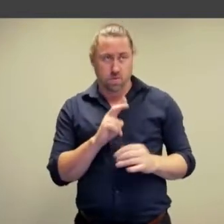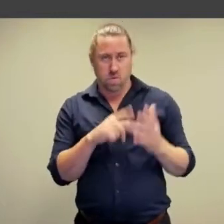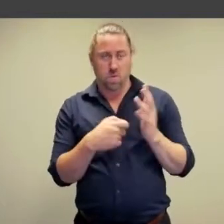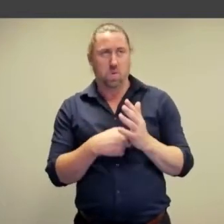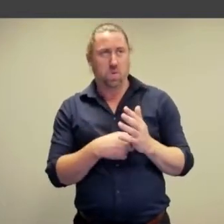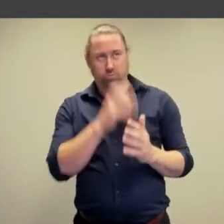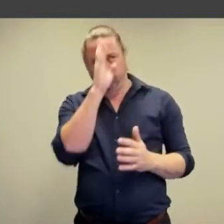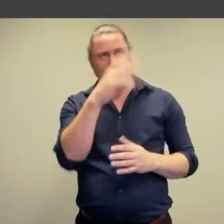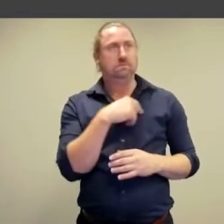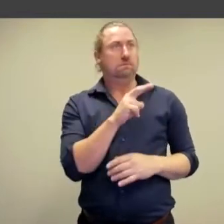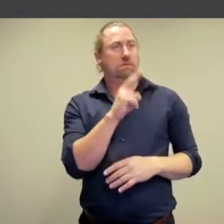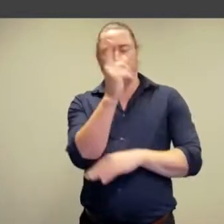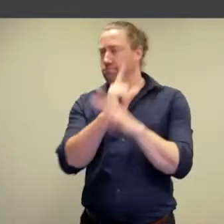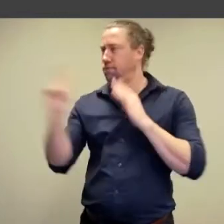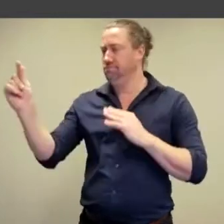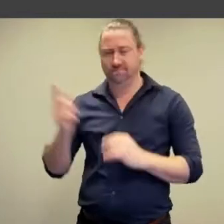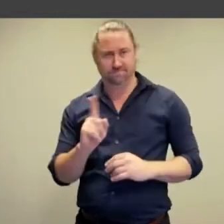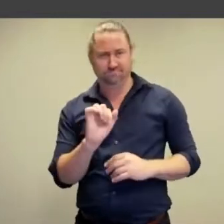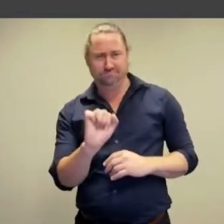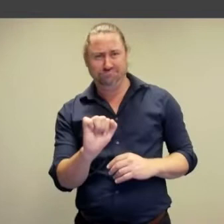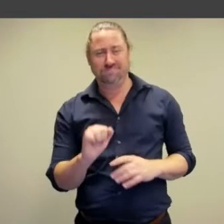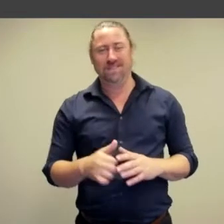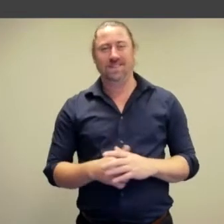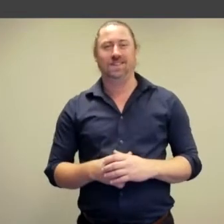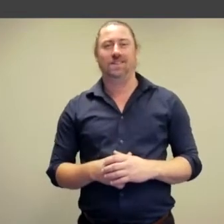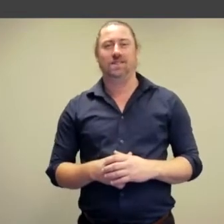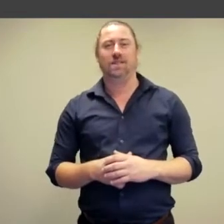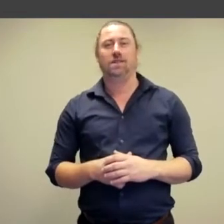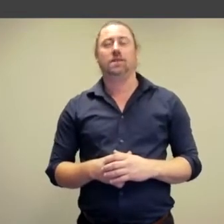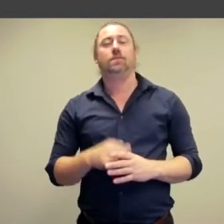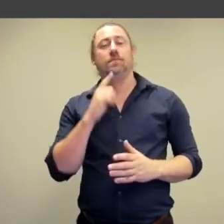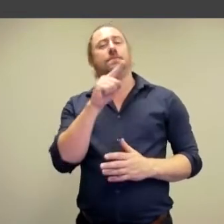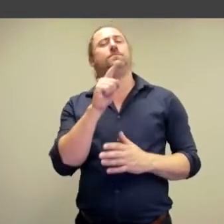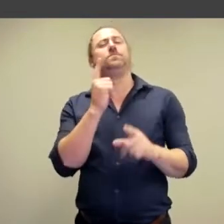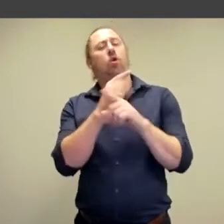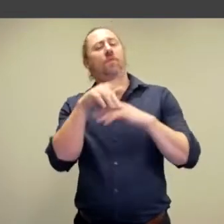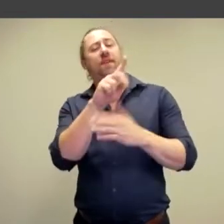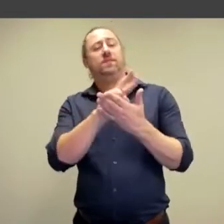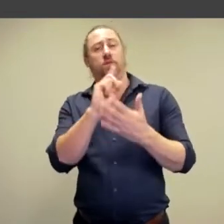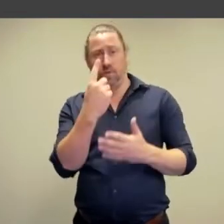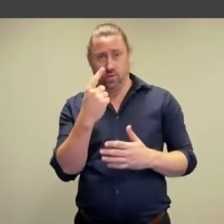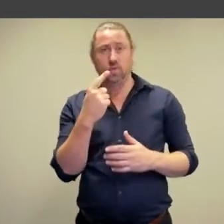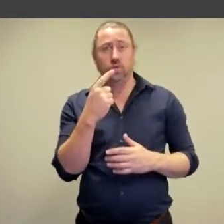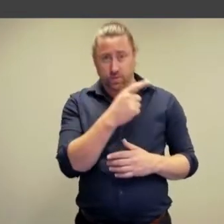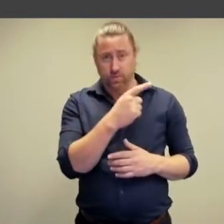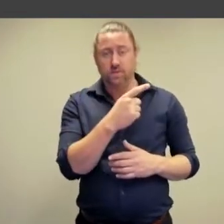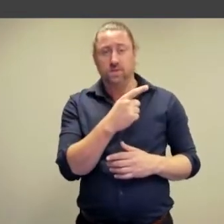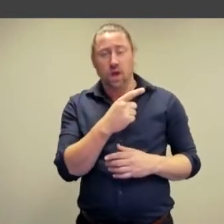or leave? I want to start with this video